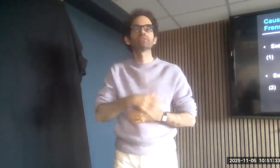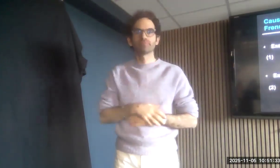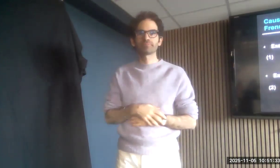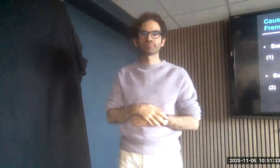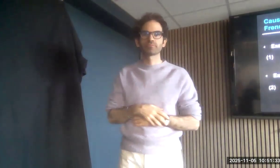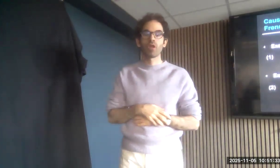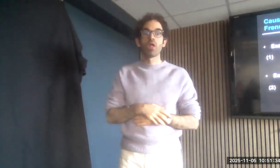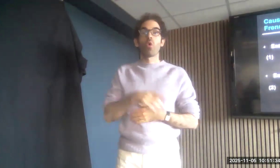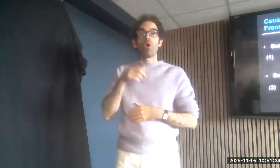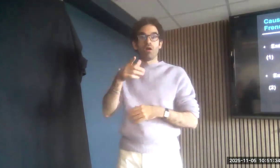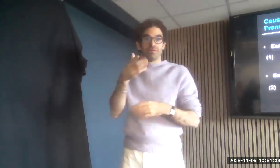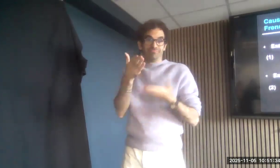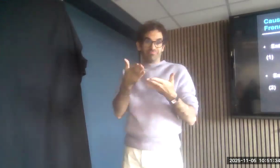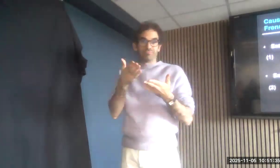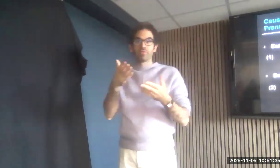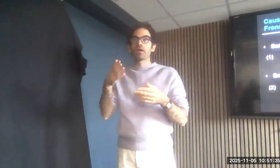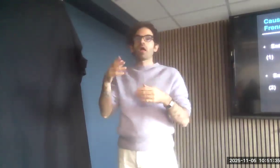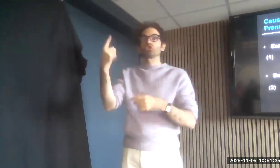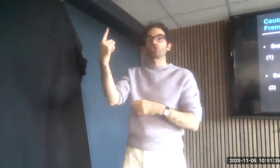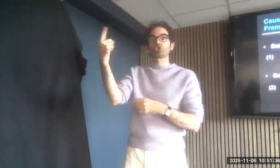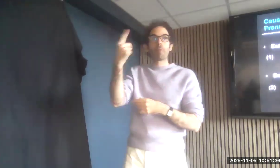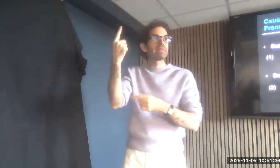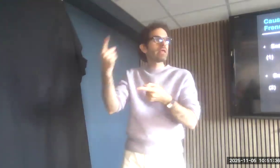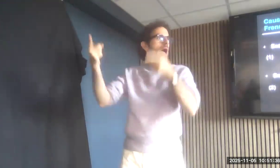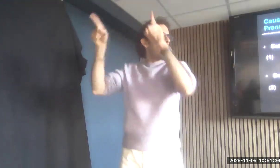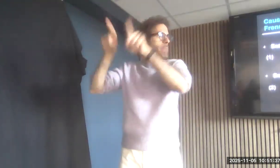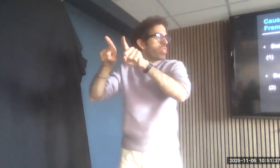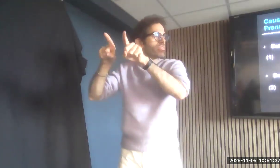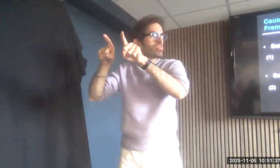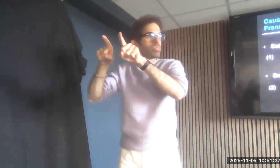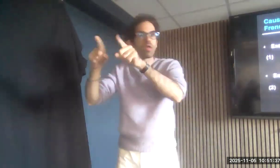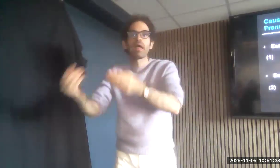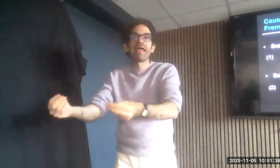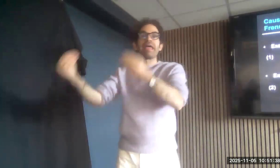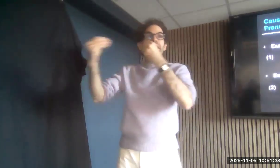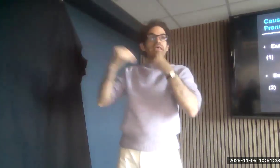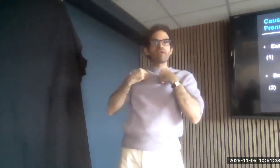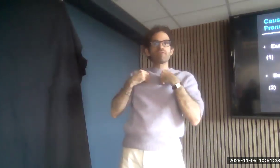So, running makes me thirsty. So something has happened,